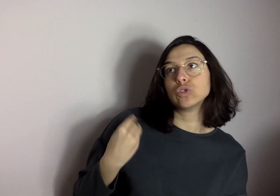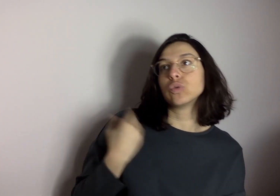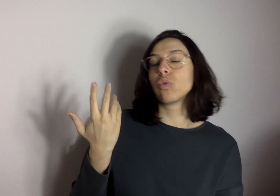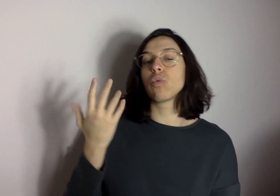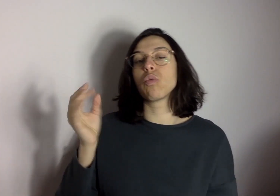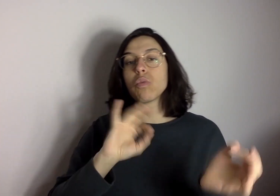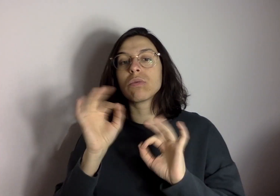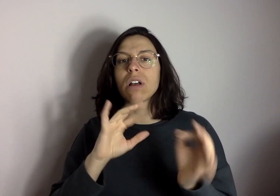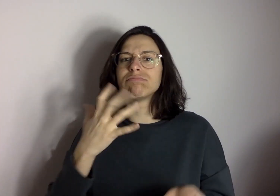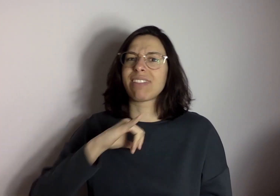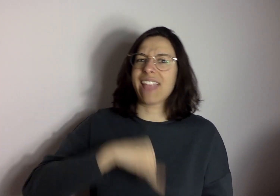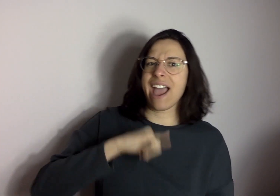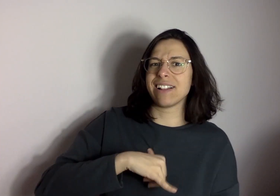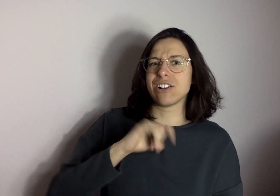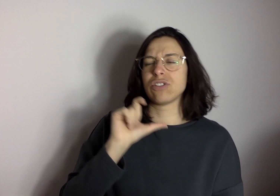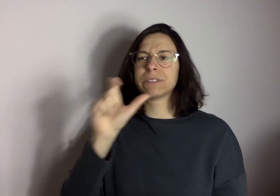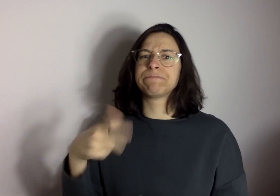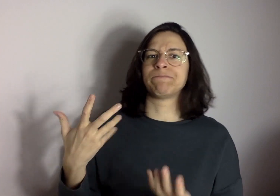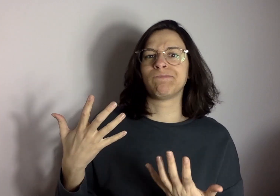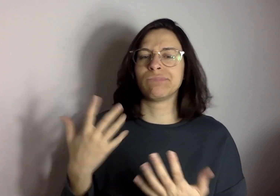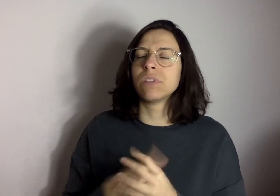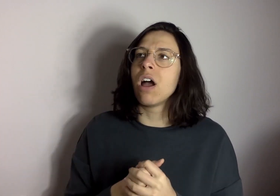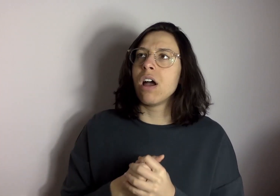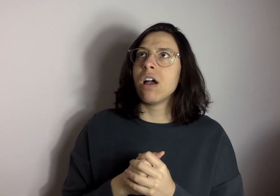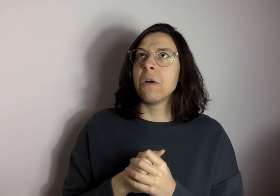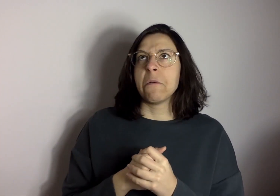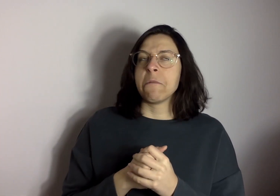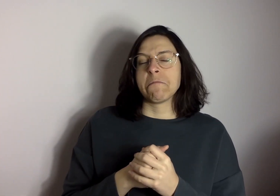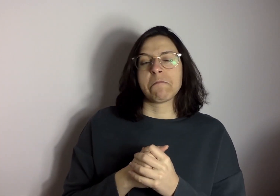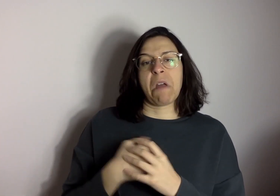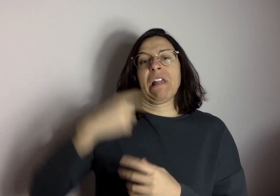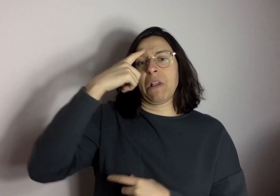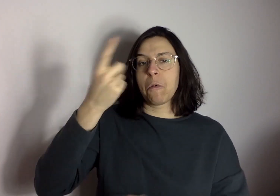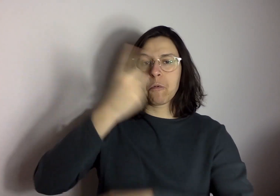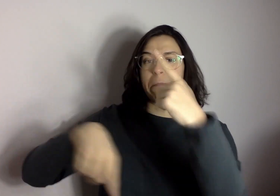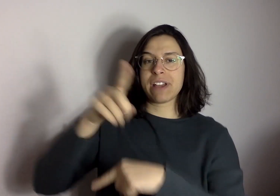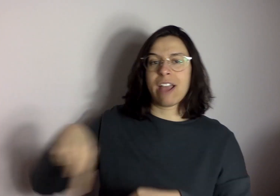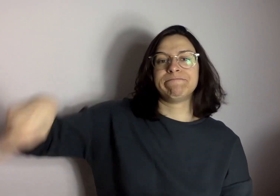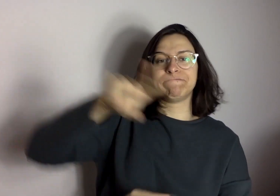Am I being jealous or envy them…..nooo I actually think it is the other way around.